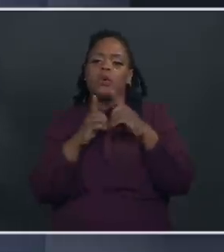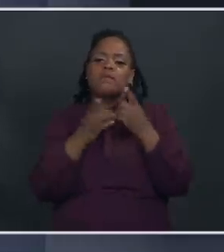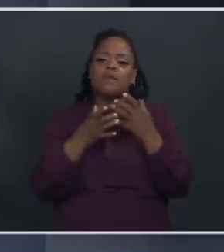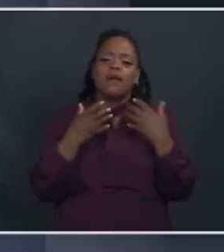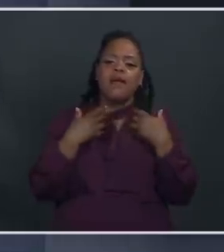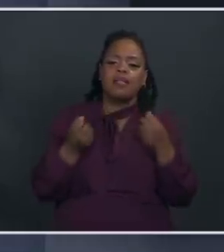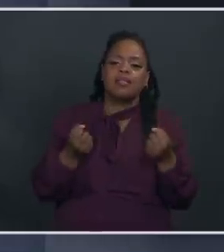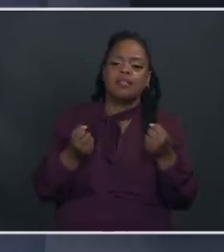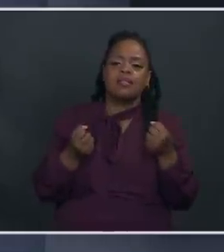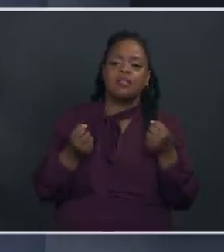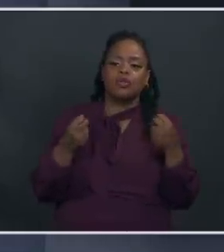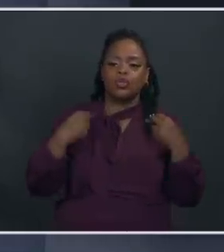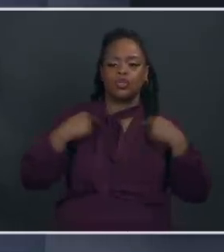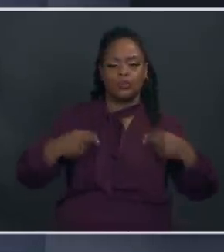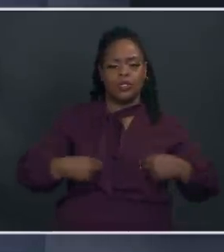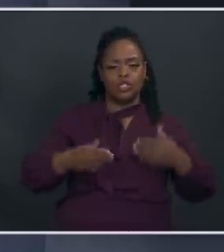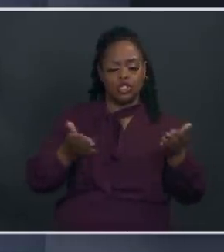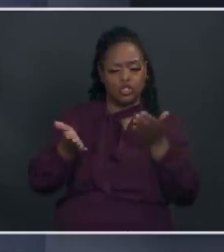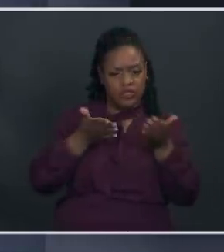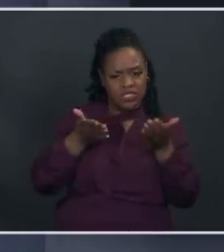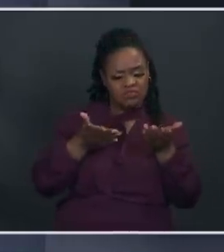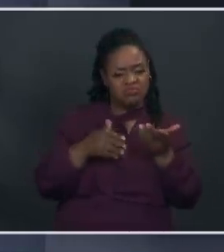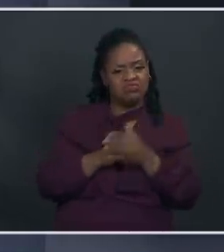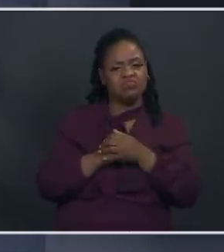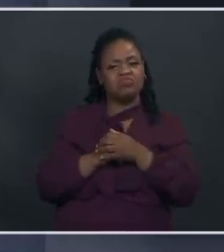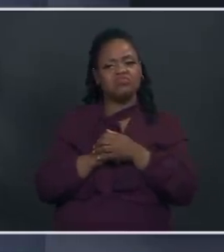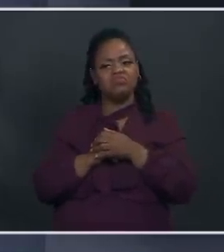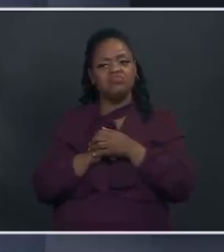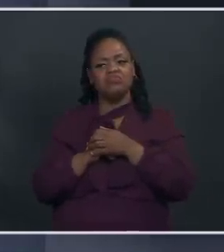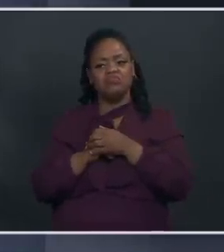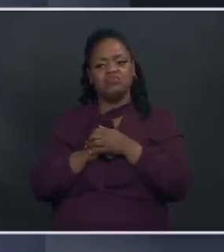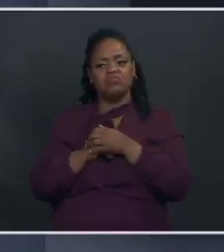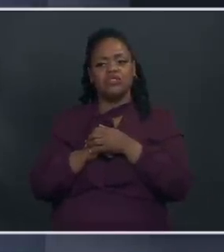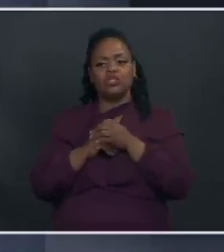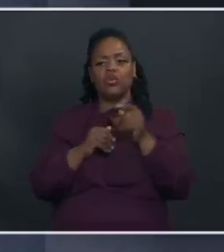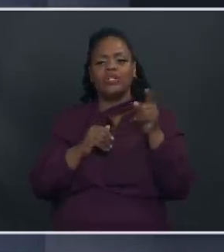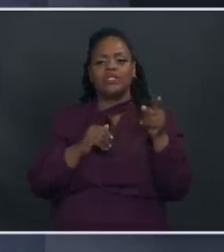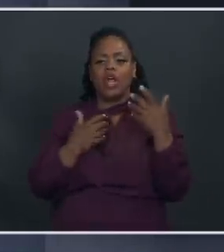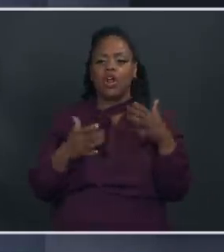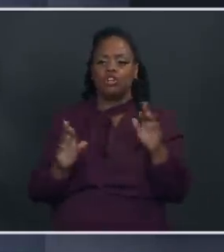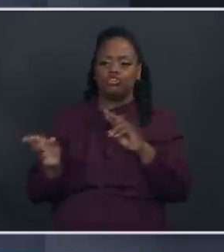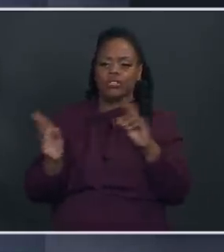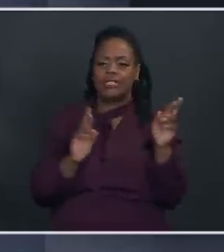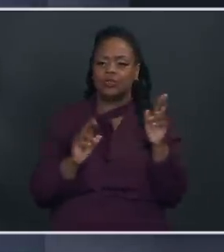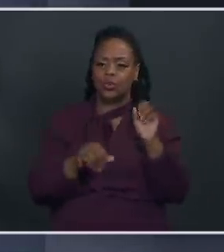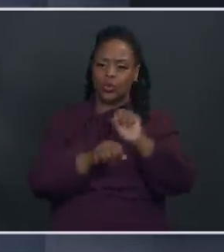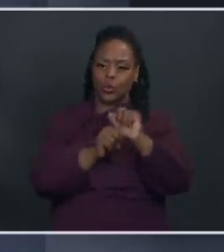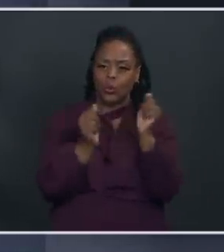and operating for schools, childcare providers, and institutions of higher education. But as our COVID team has outlined,